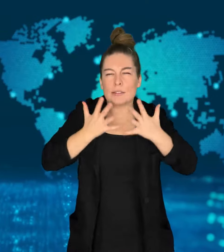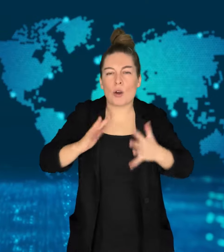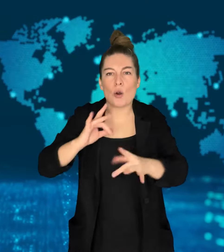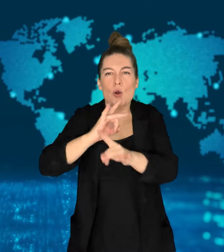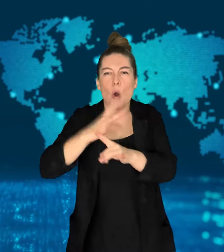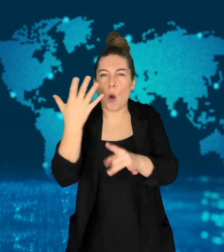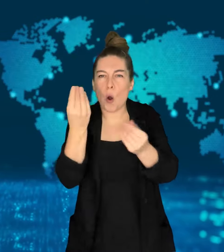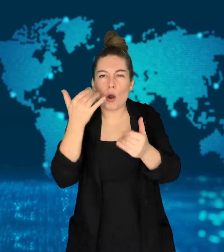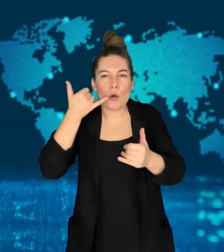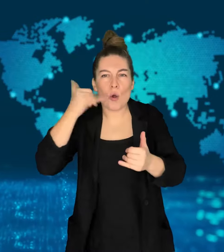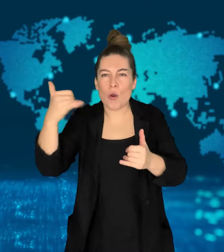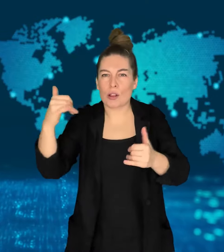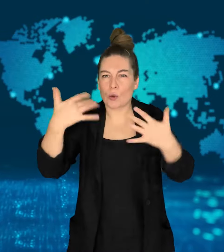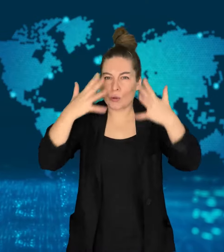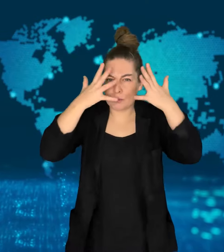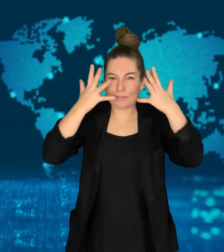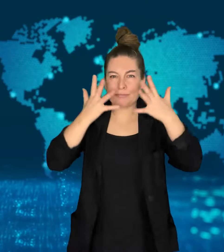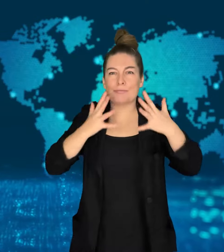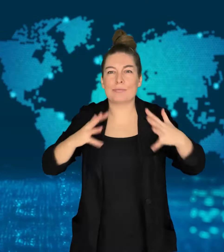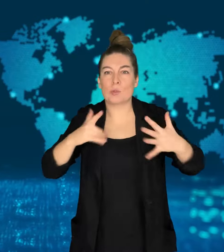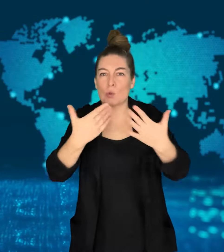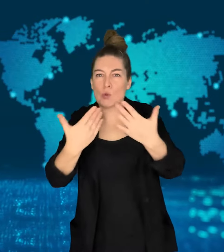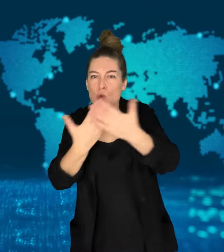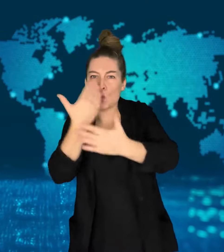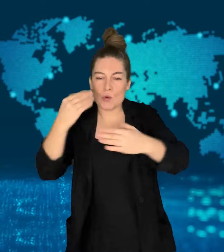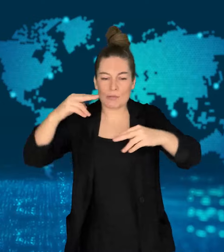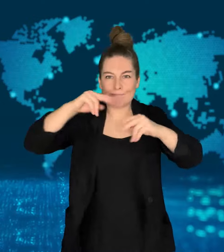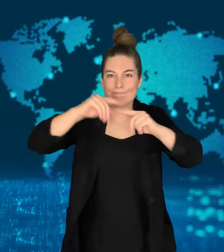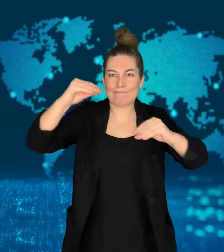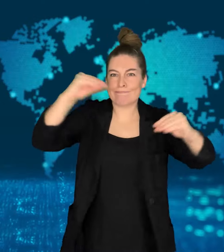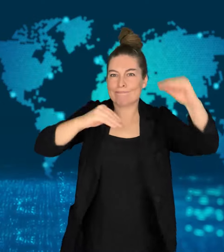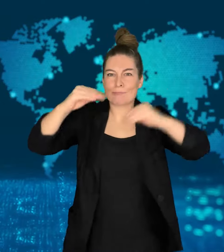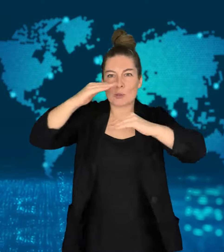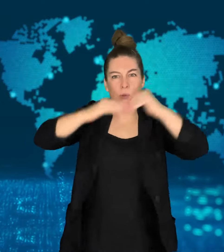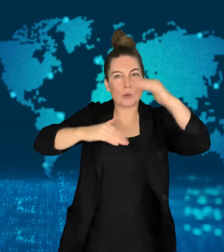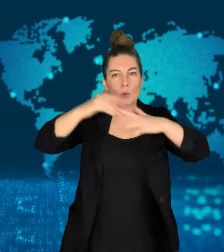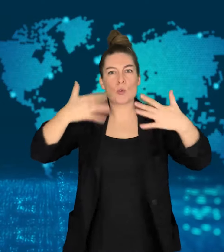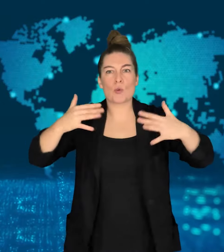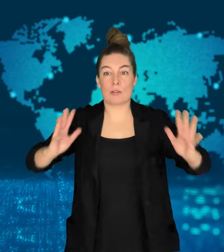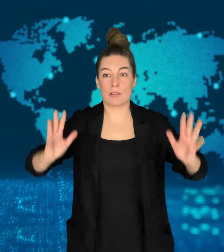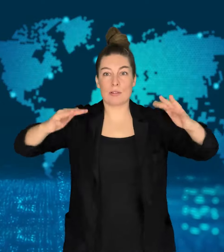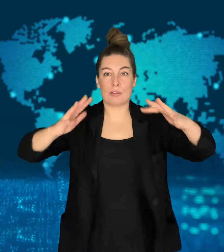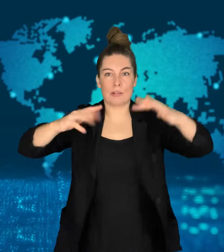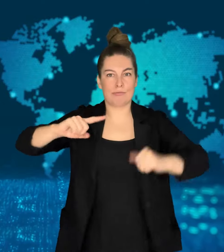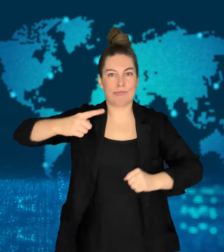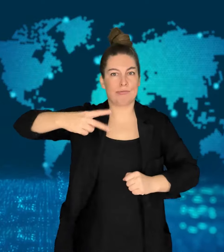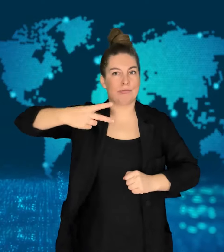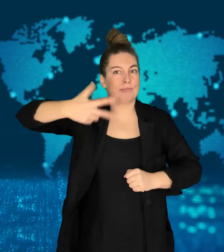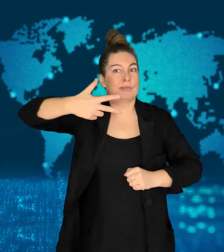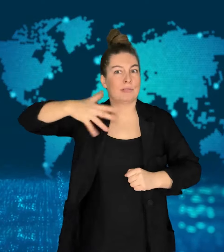It is made of black stone and decorated in intricate gold.